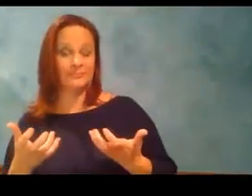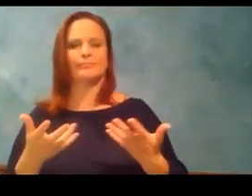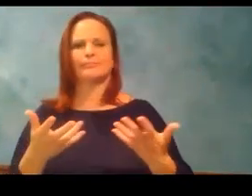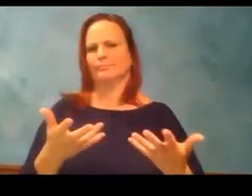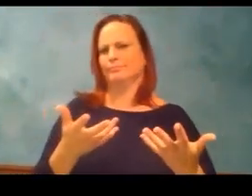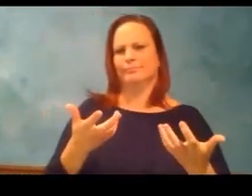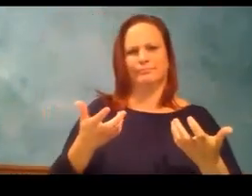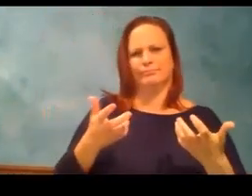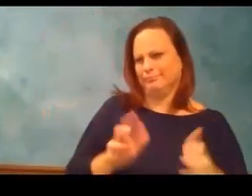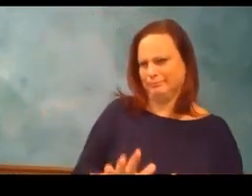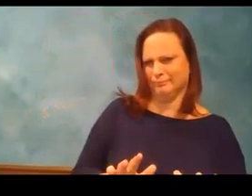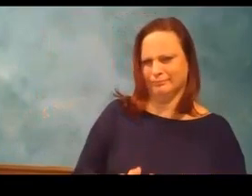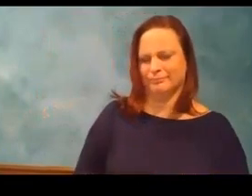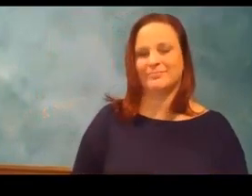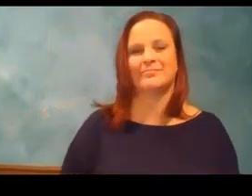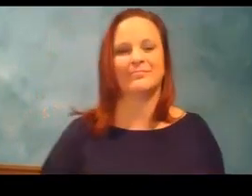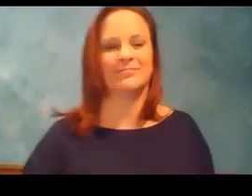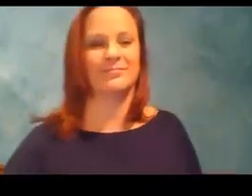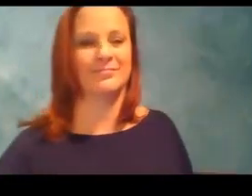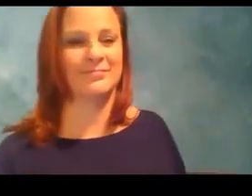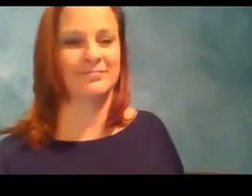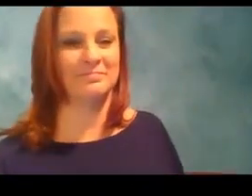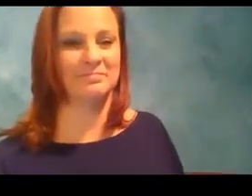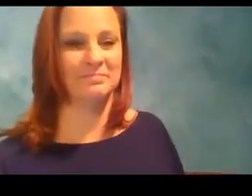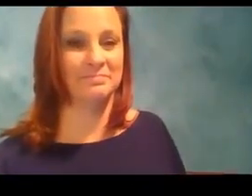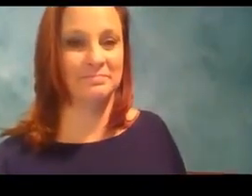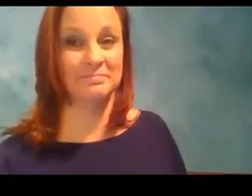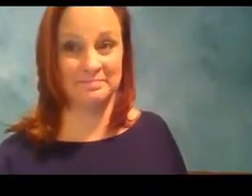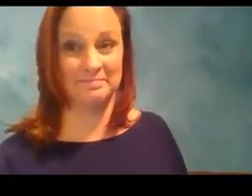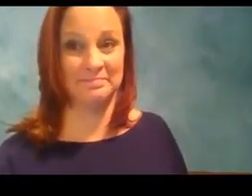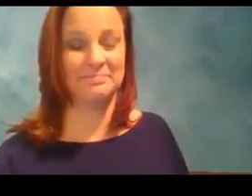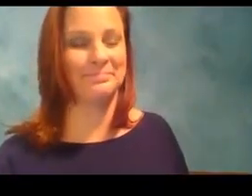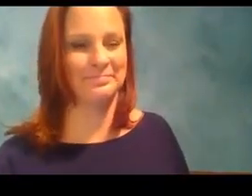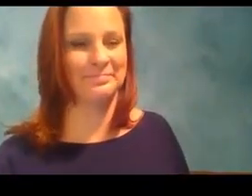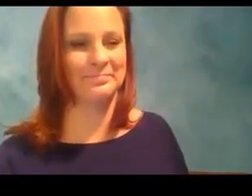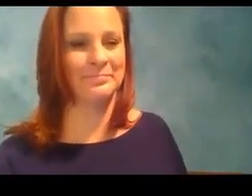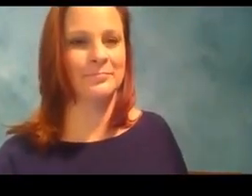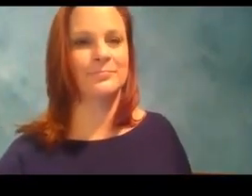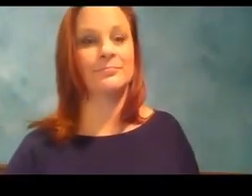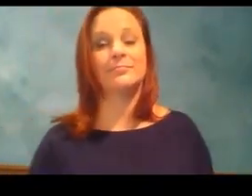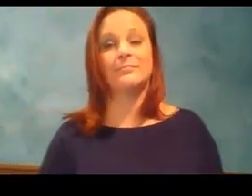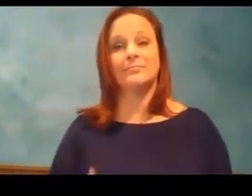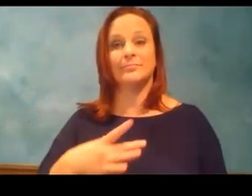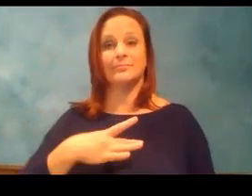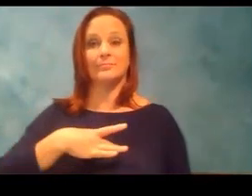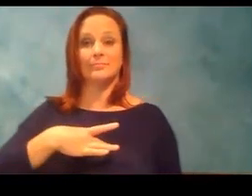WANT, and then throw it away for DON'T-WANT.